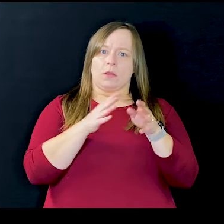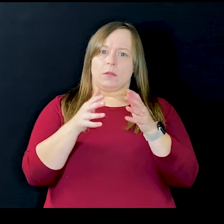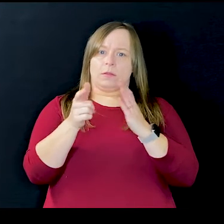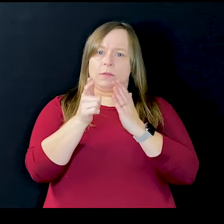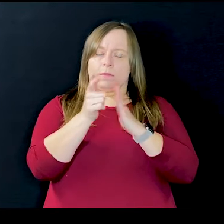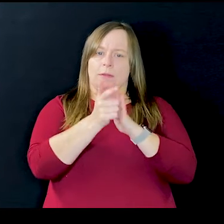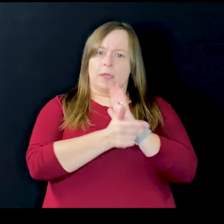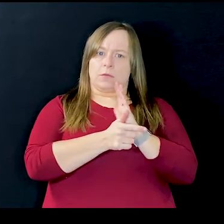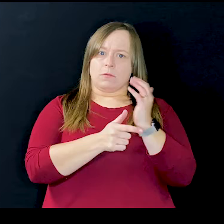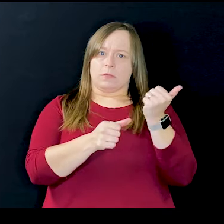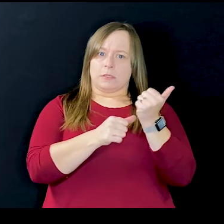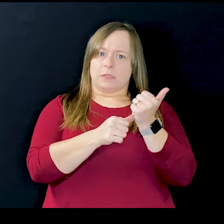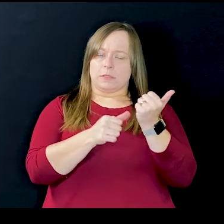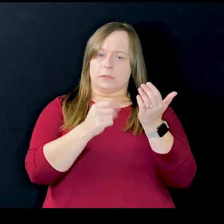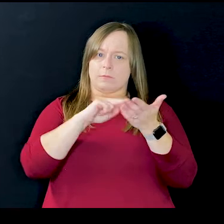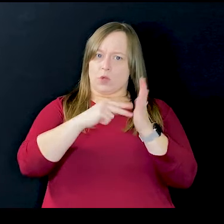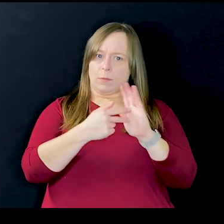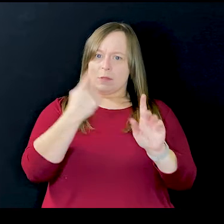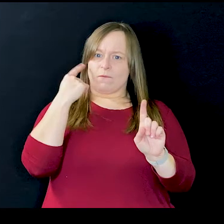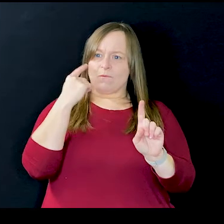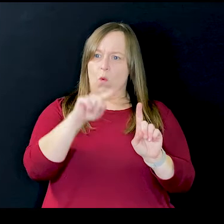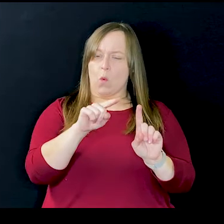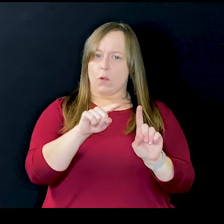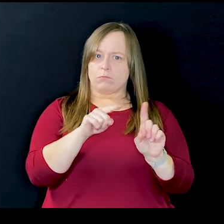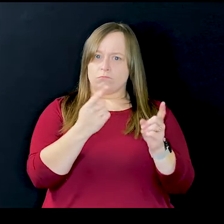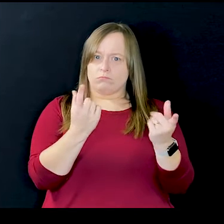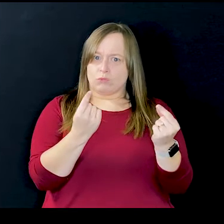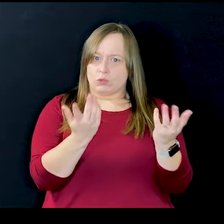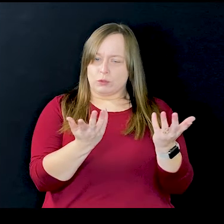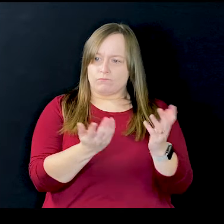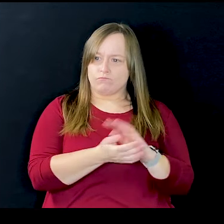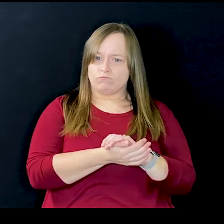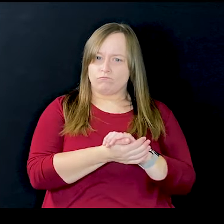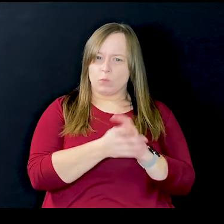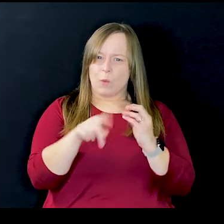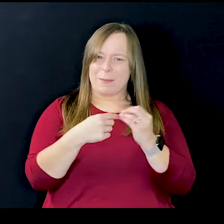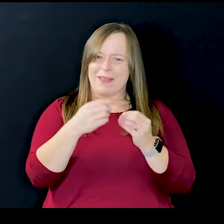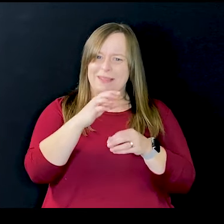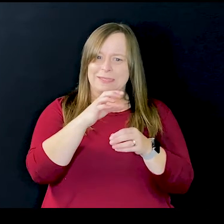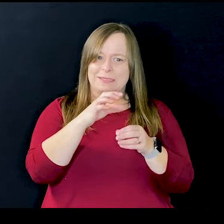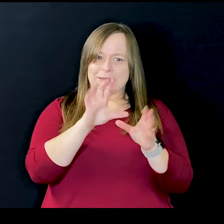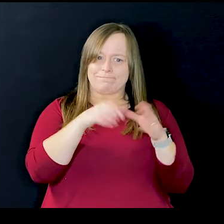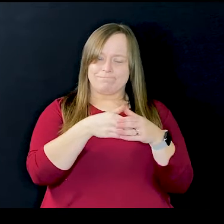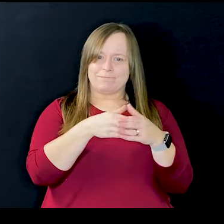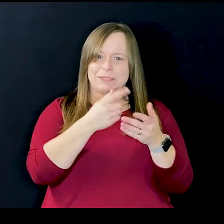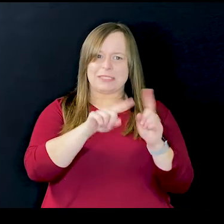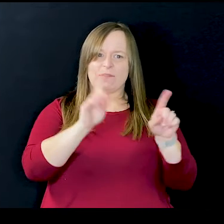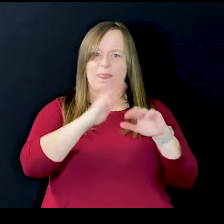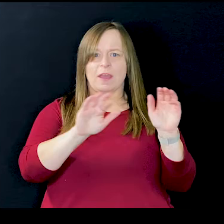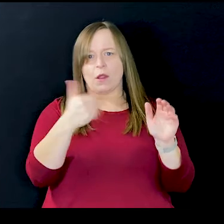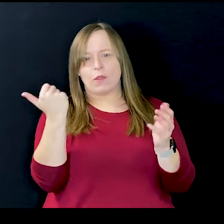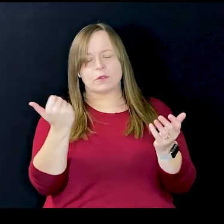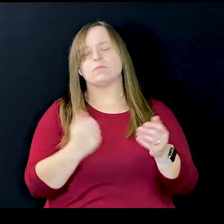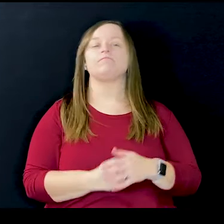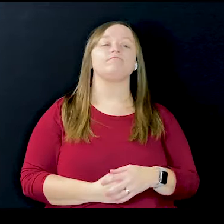Assistance Clinic's purpose is, and why is there a need for it? What about this clinic is different?